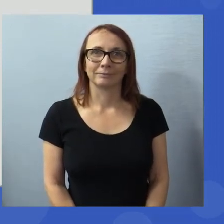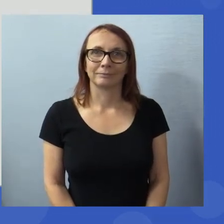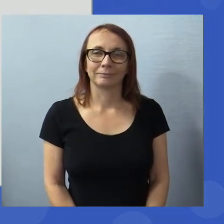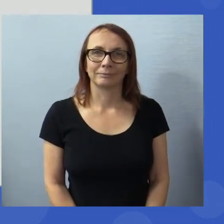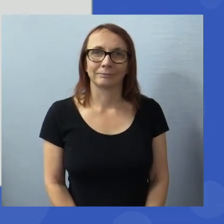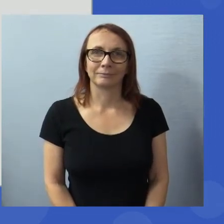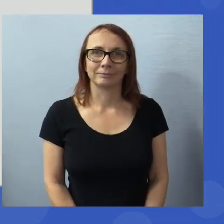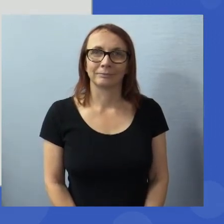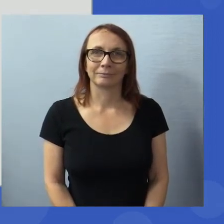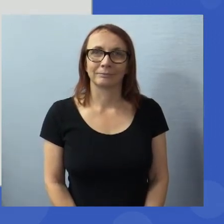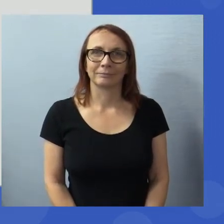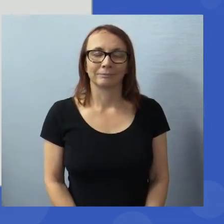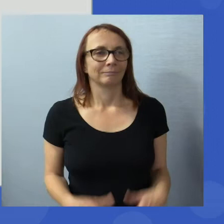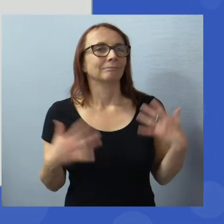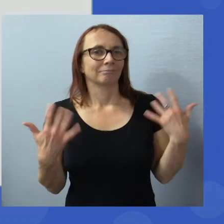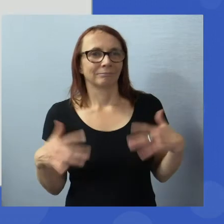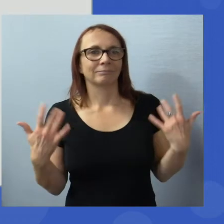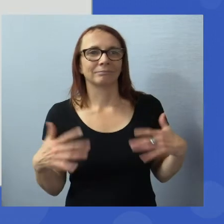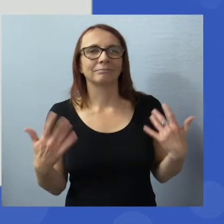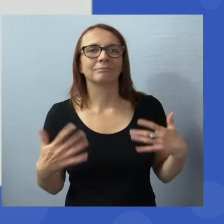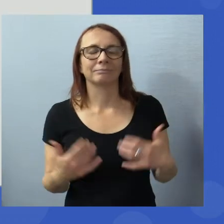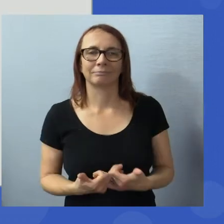well there you go the votes are in that's an admirable